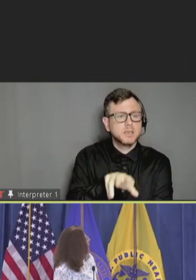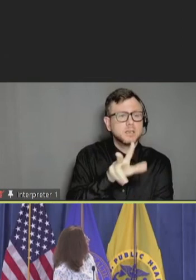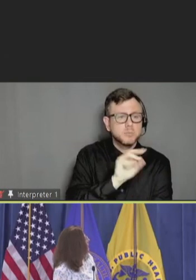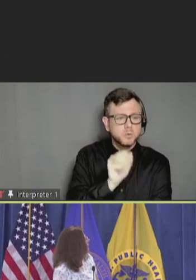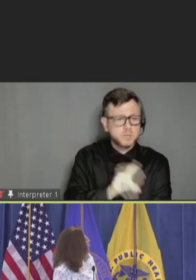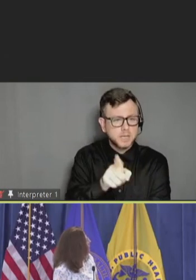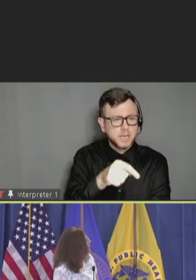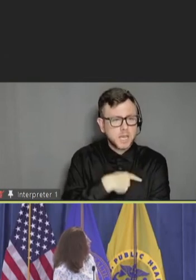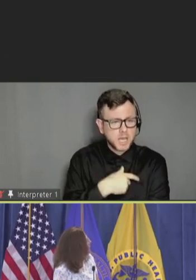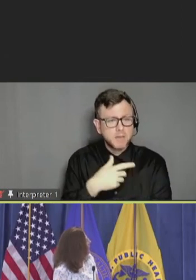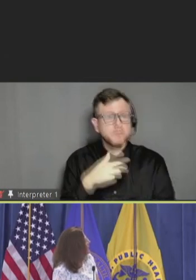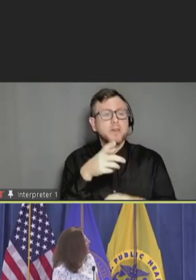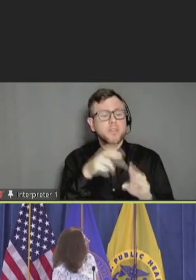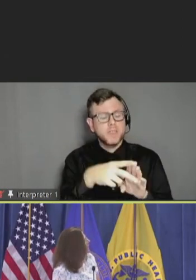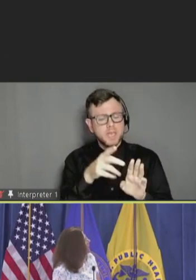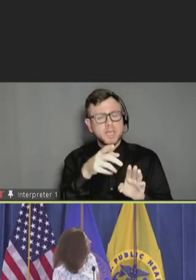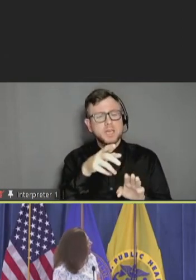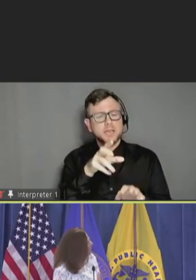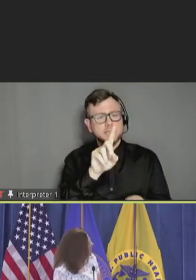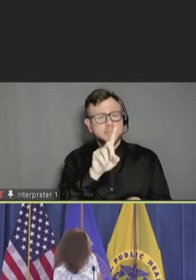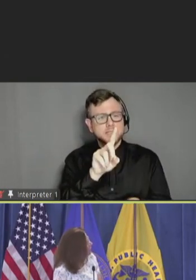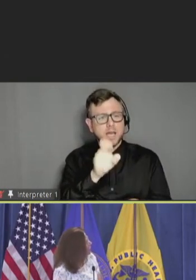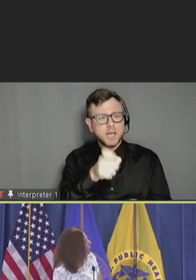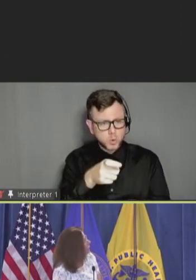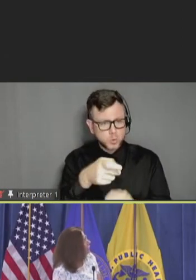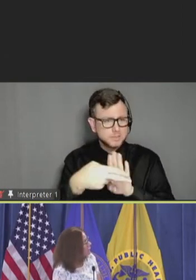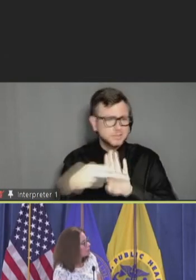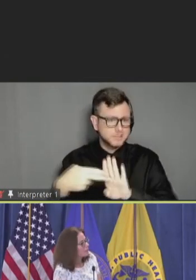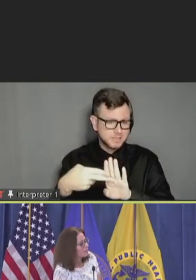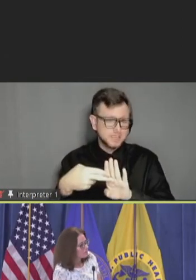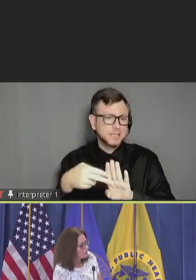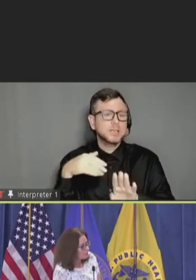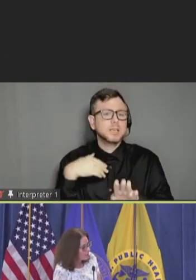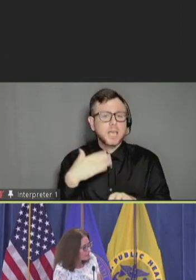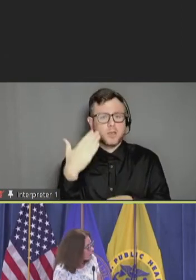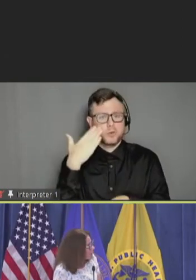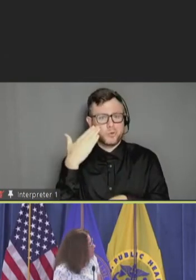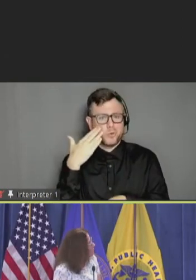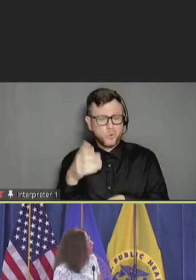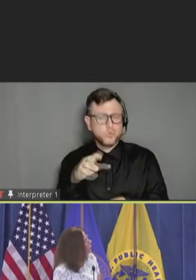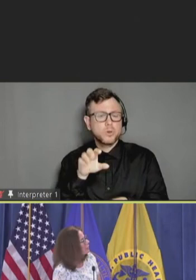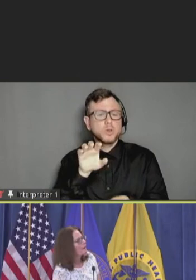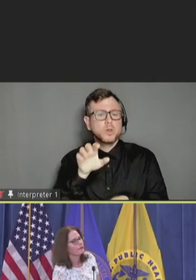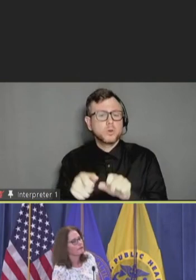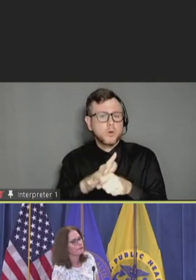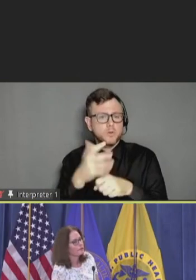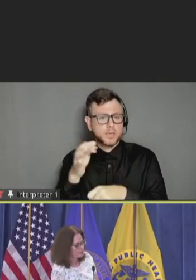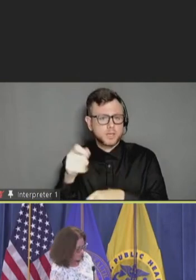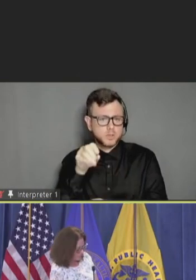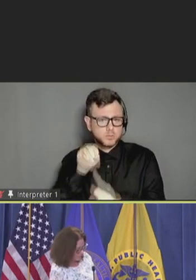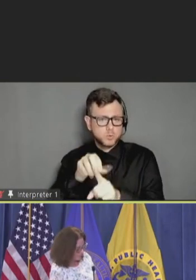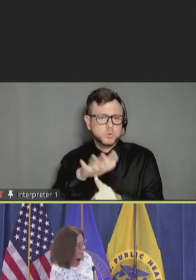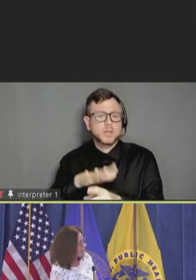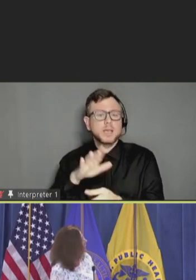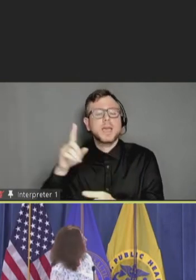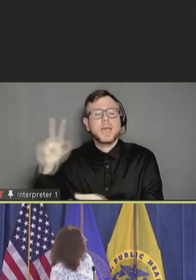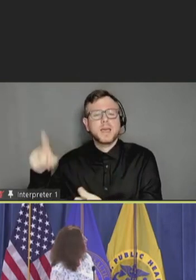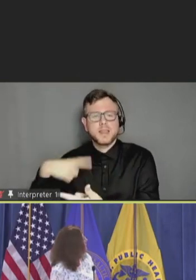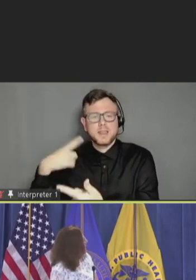And then 20 percent had vaccination, known COVID-19 exposure, and then the diagnosis.